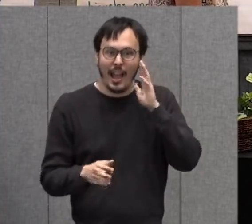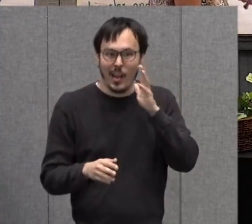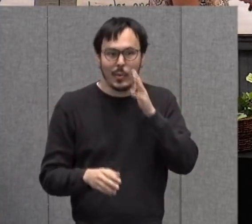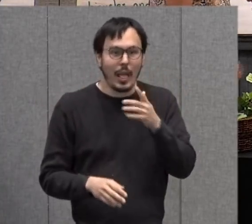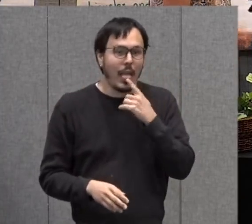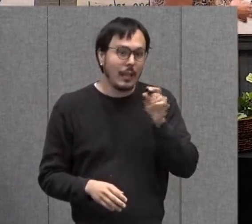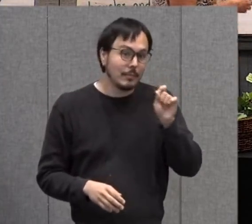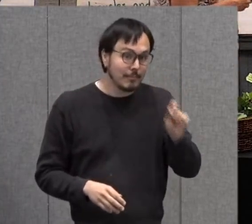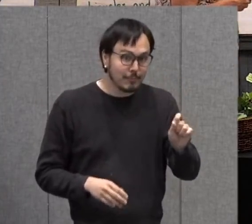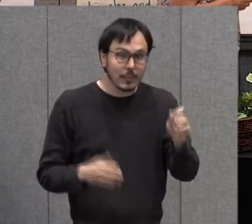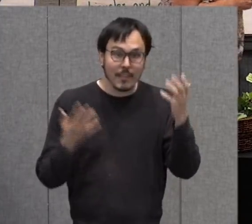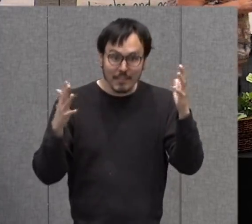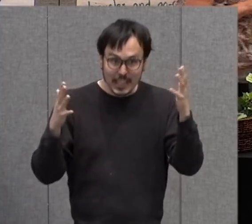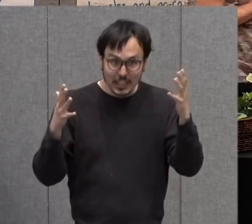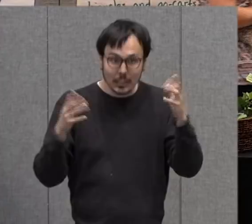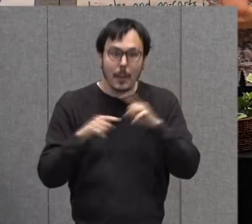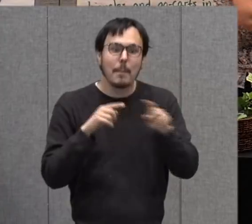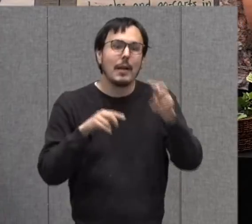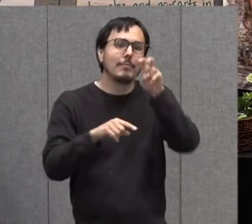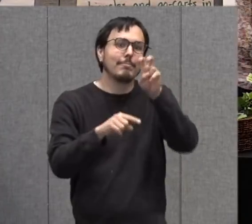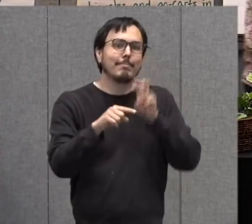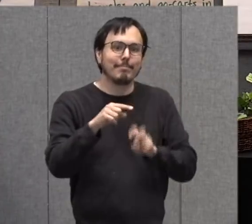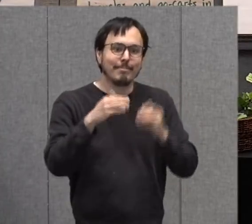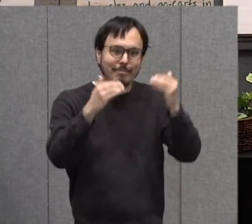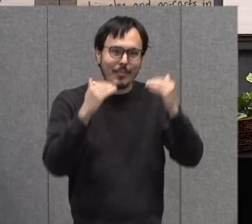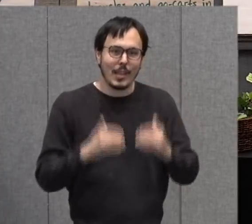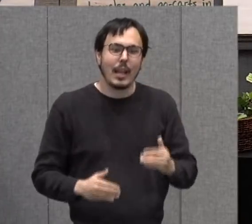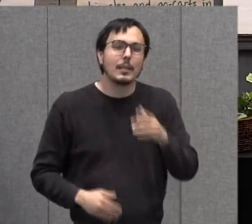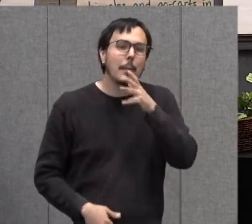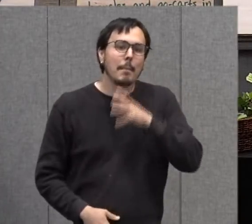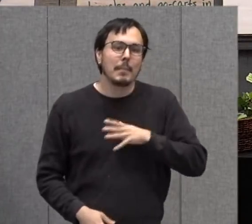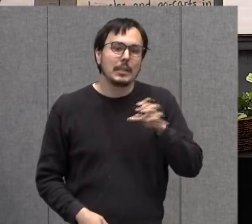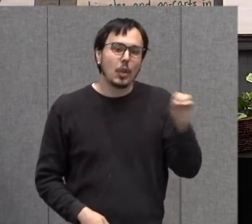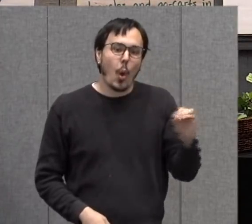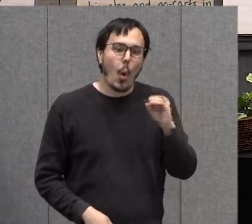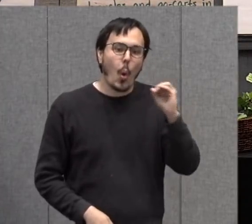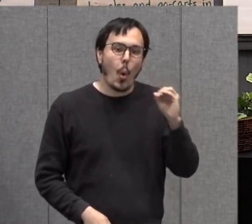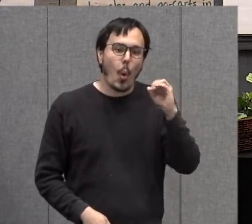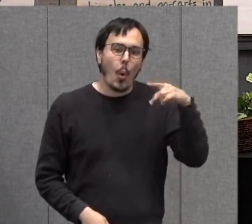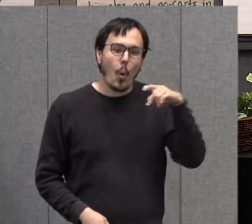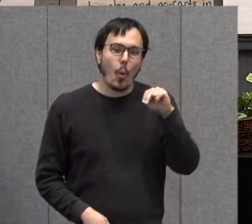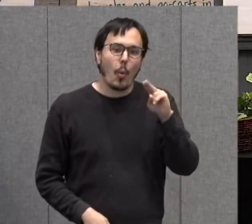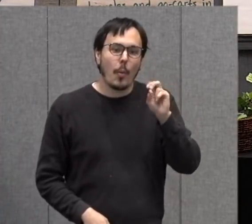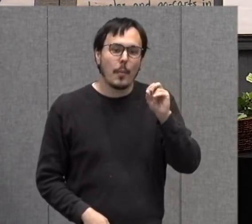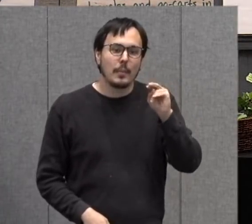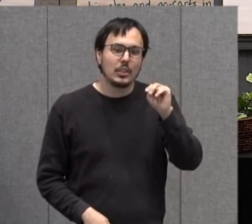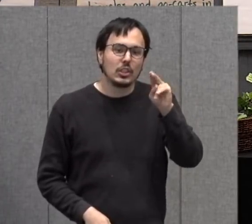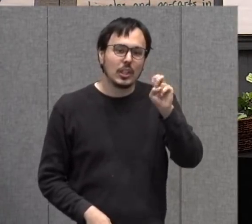but I am gonna move you on to Ms. Obenshane so that you guys can work on a read aloud.